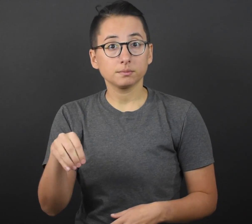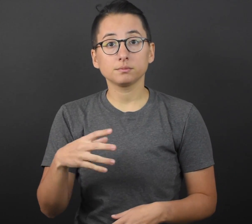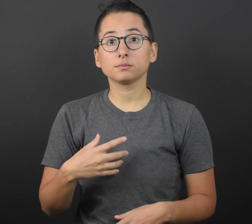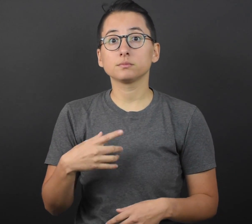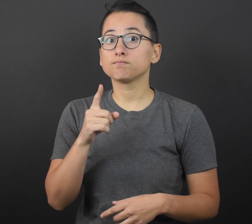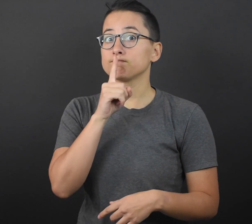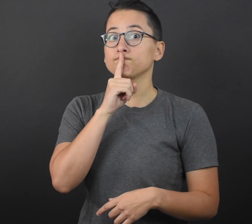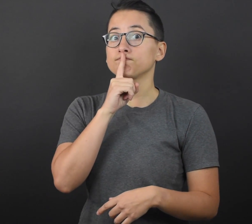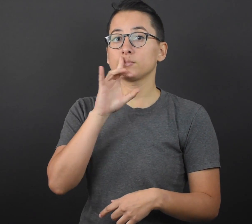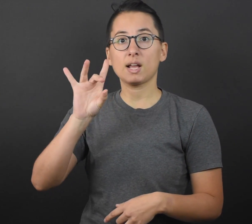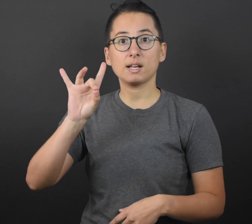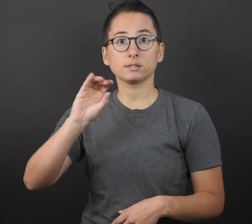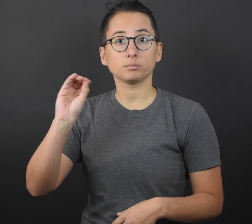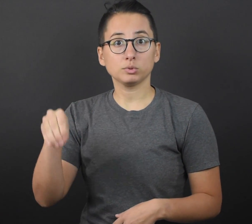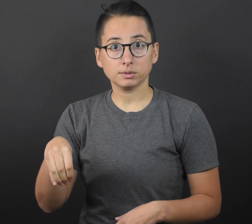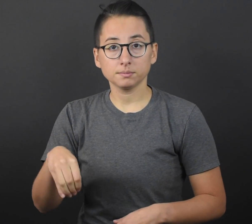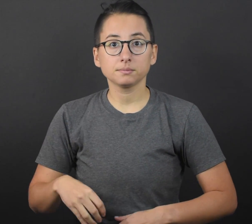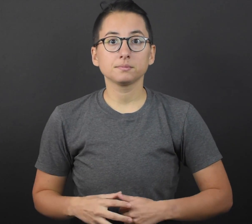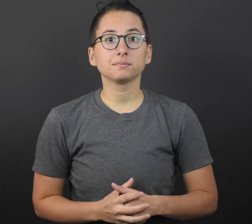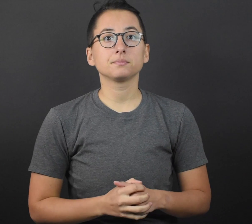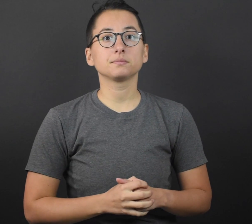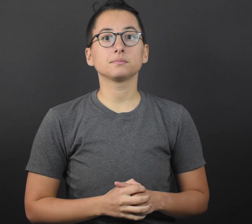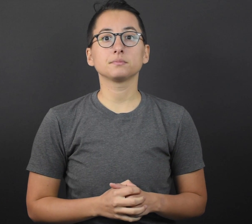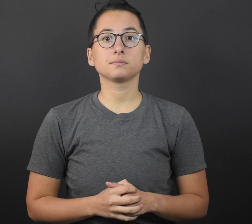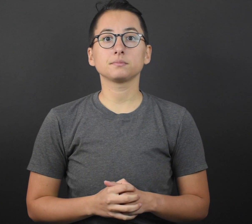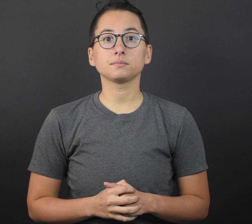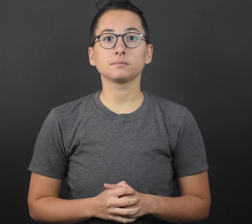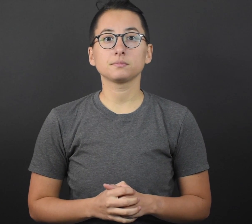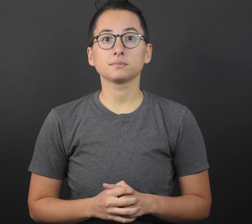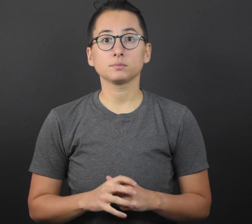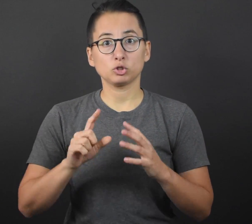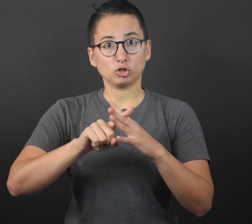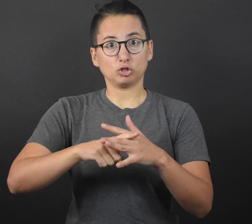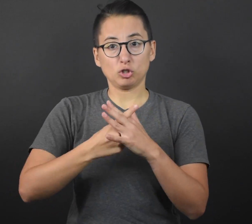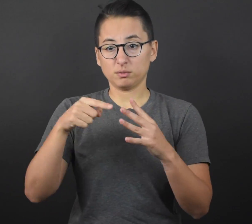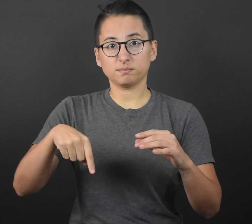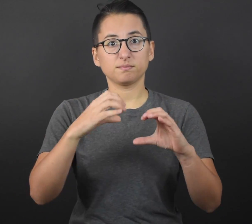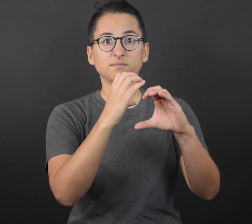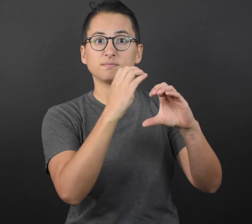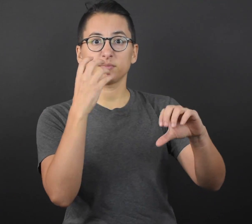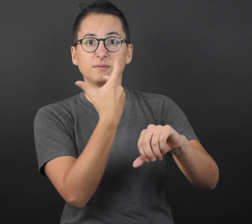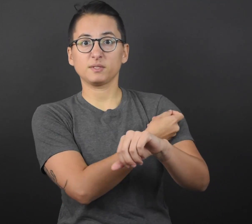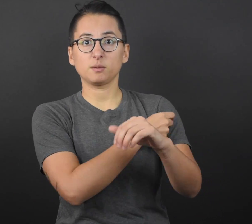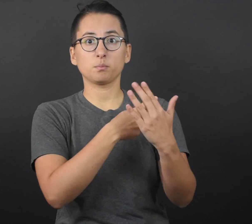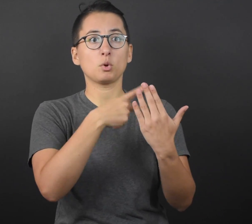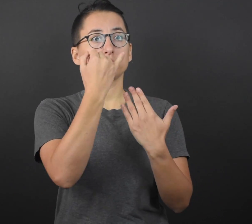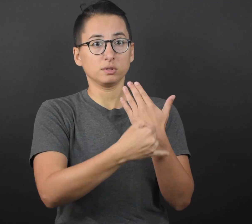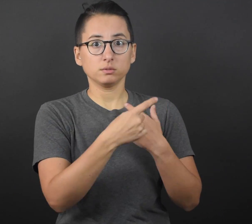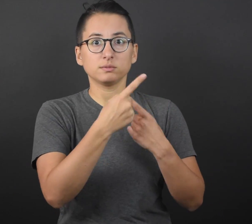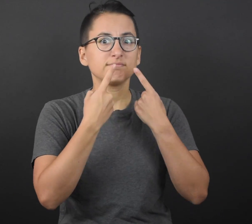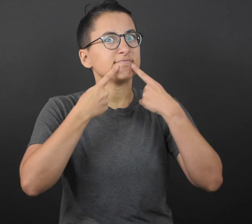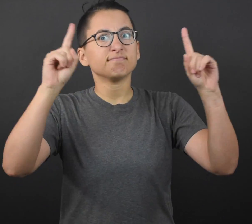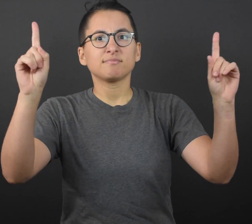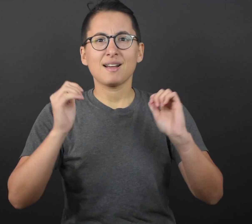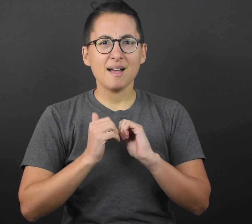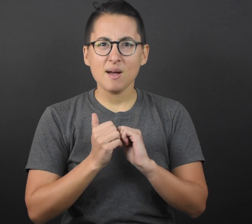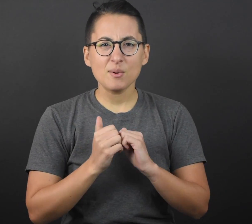Eastern/North African (1%) or undisclosed (8%). The success of the initial phase of the mobile